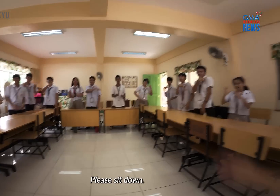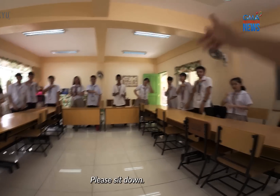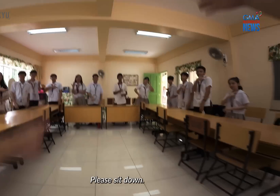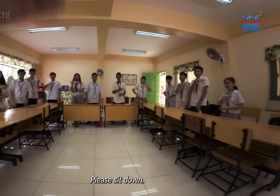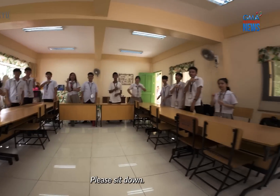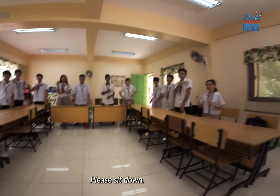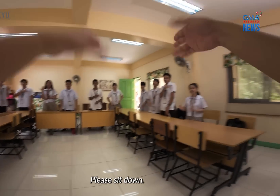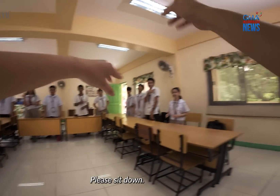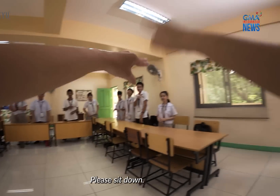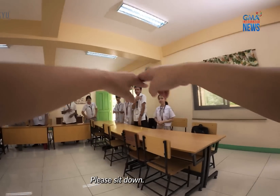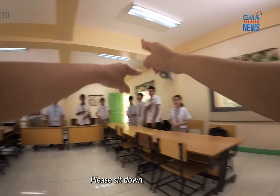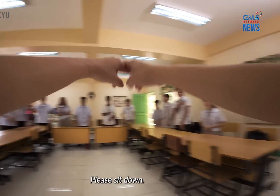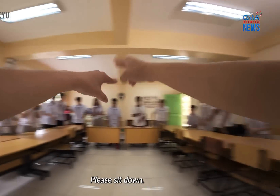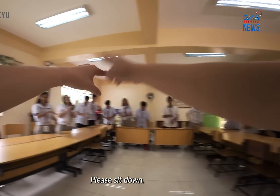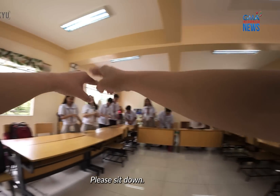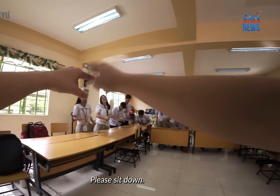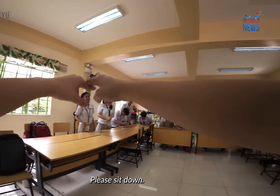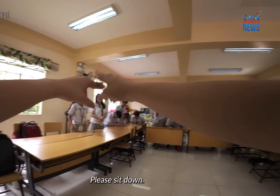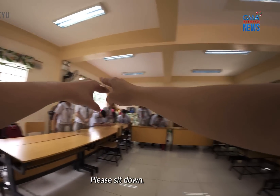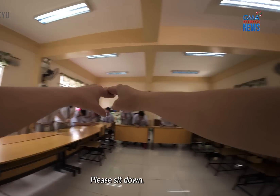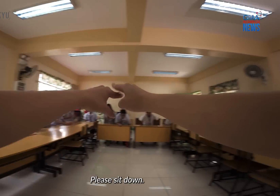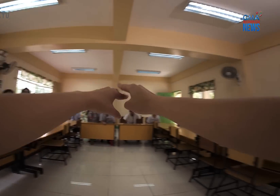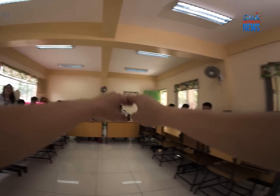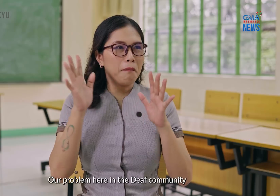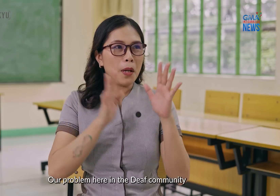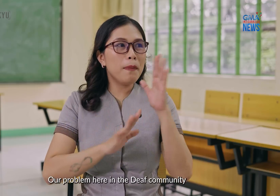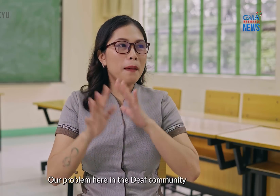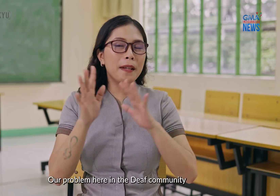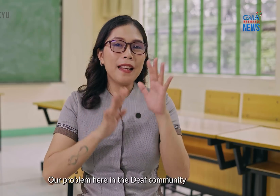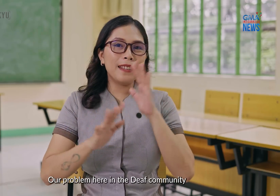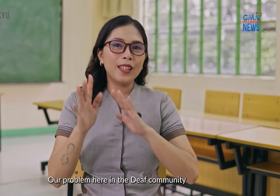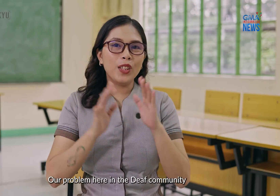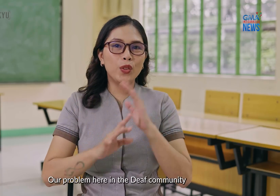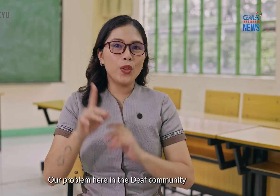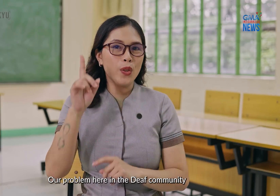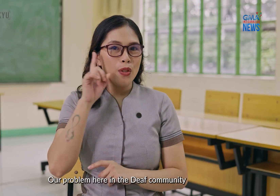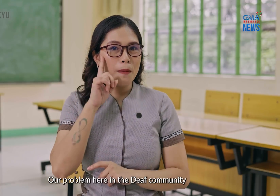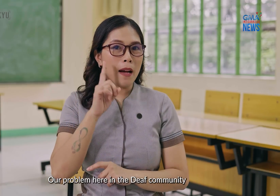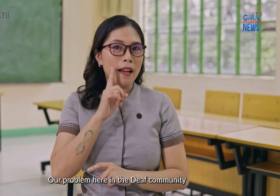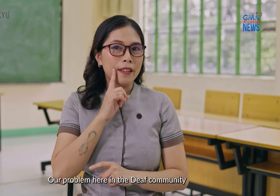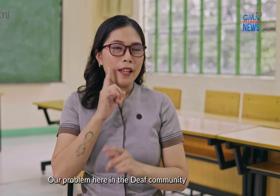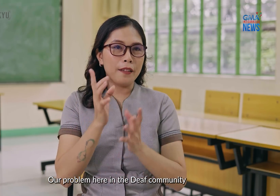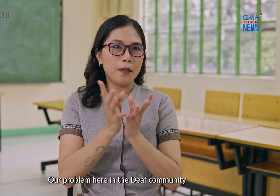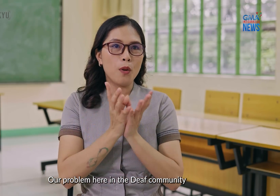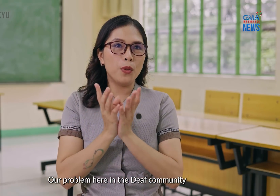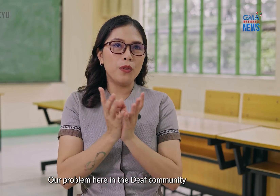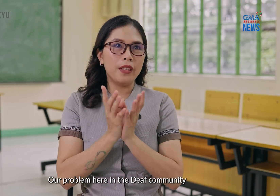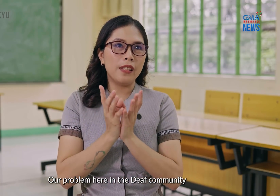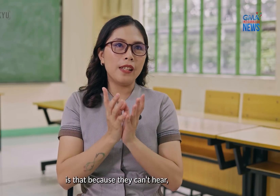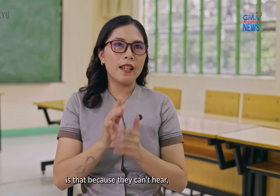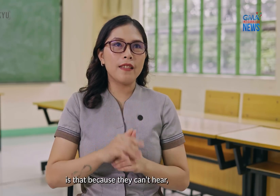Good morning, Teacher Rialyn!